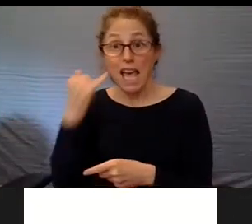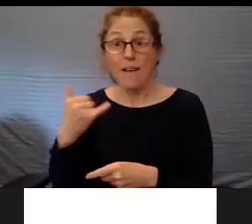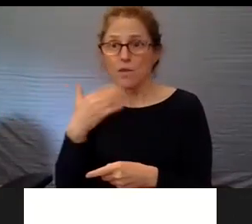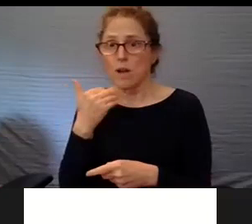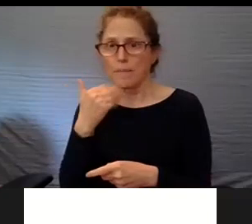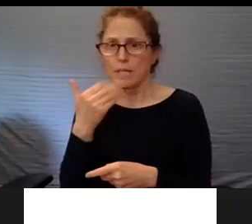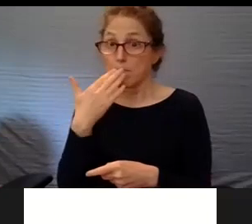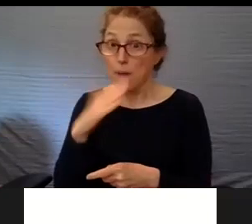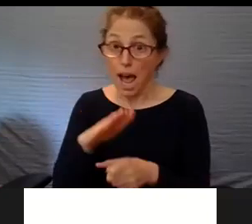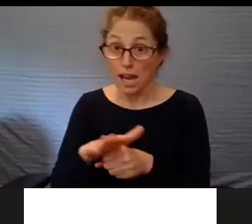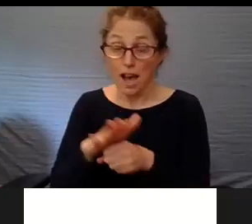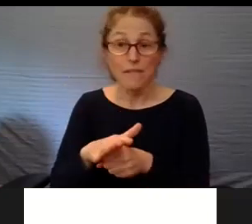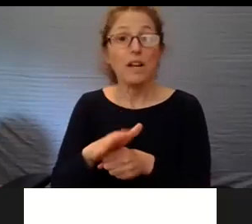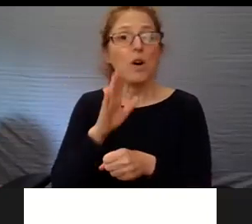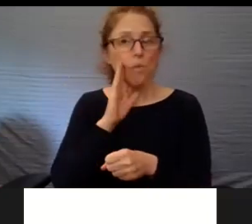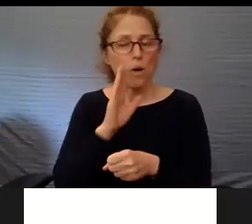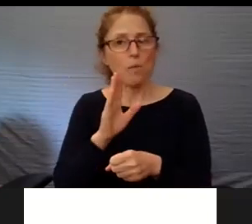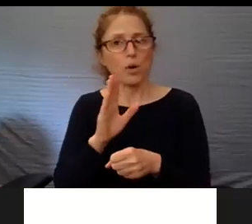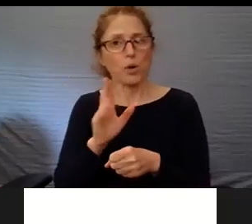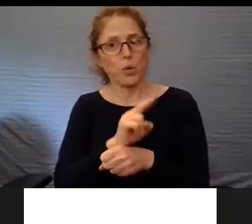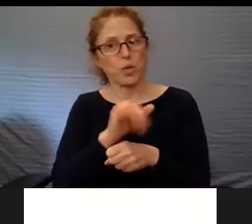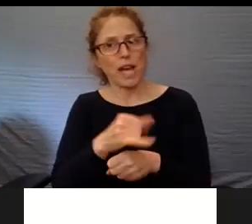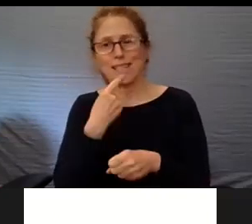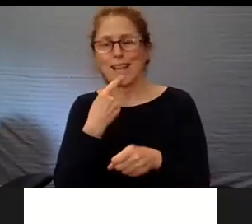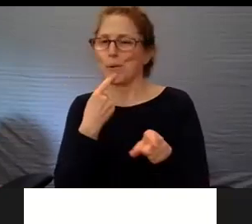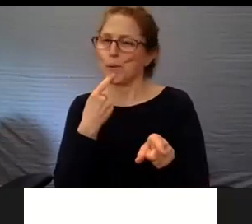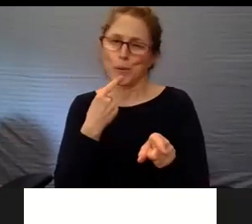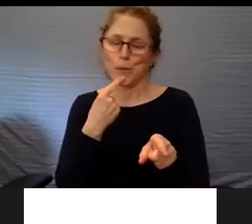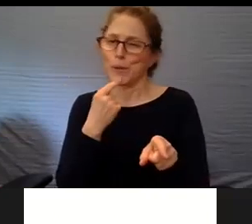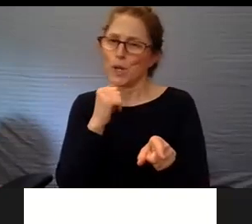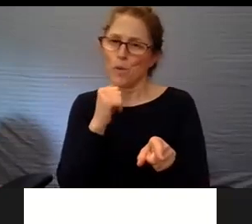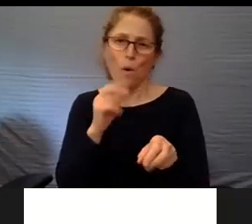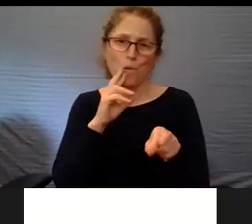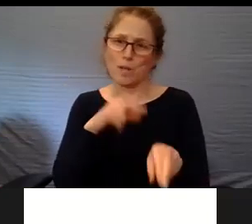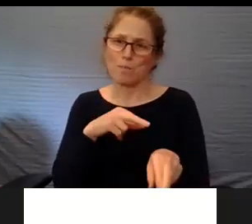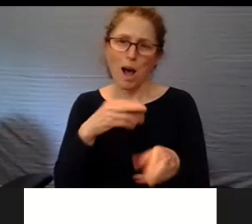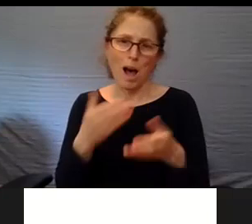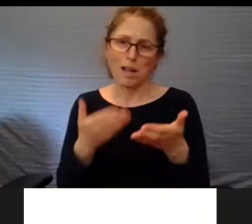we're going to use that to say you are unlikely to respond to ventilator treatment, so we're